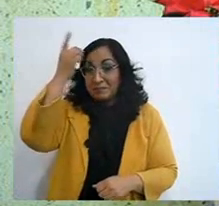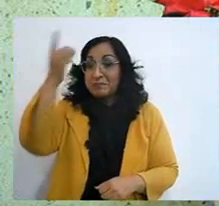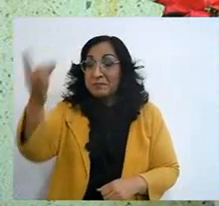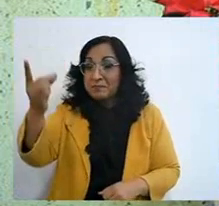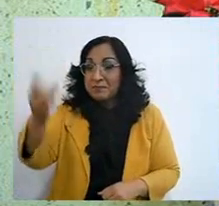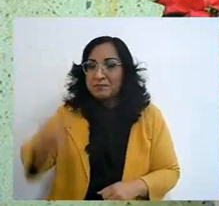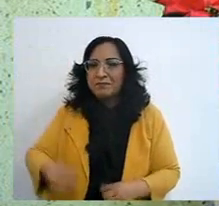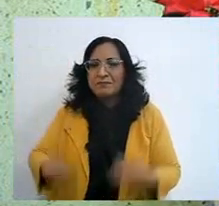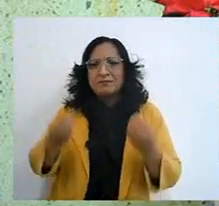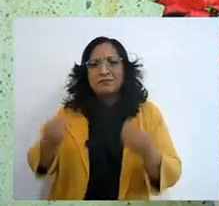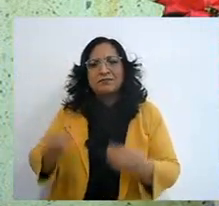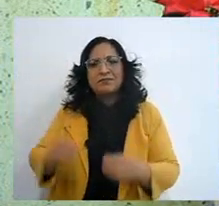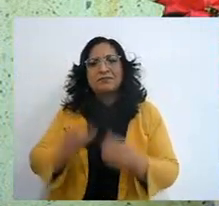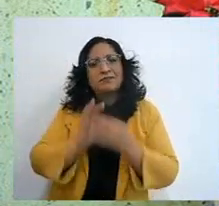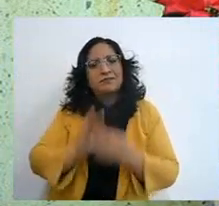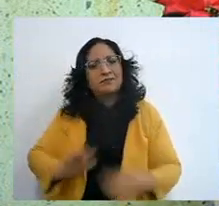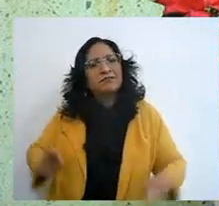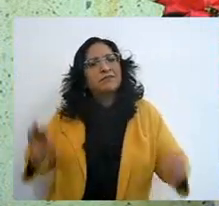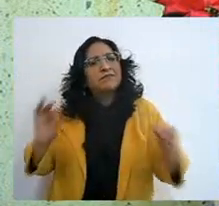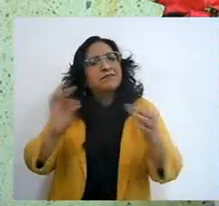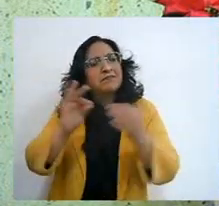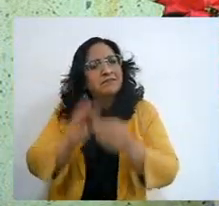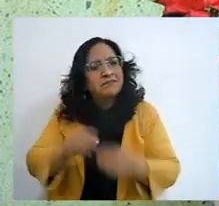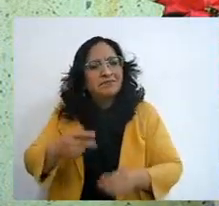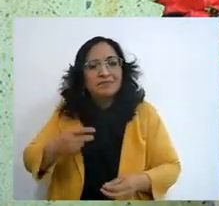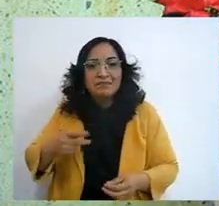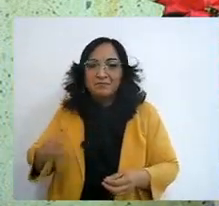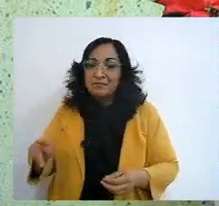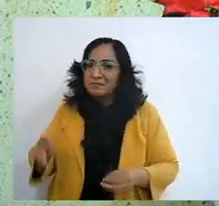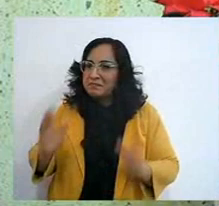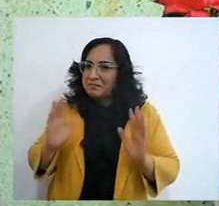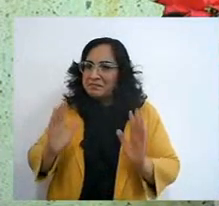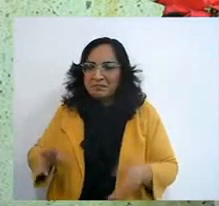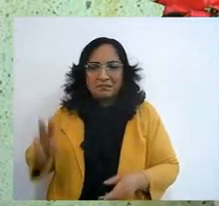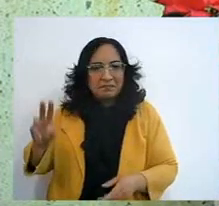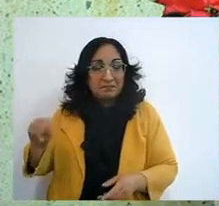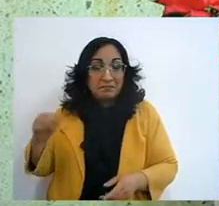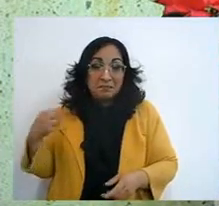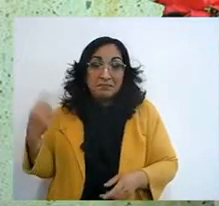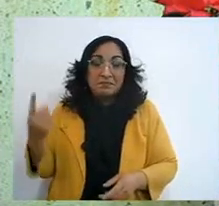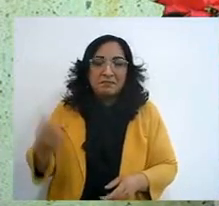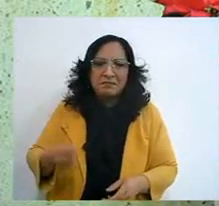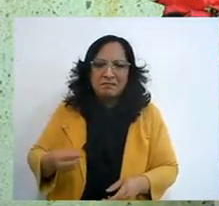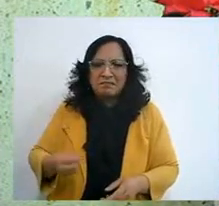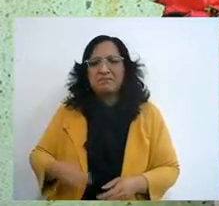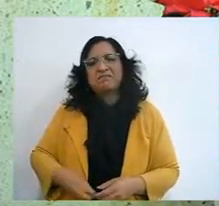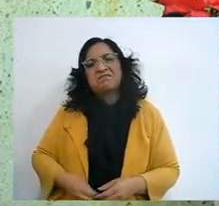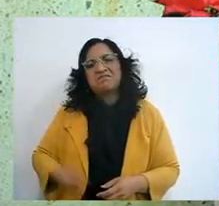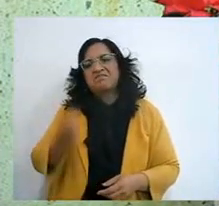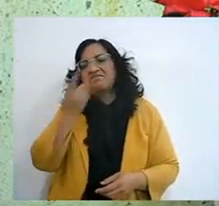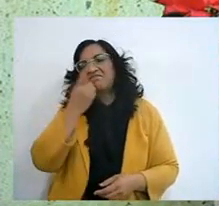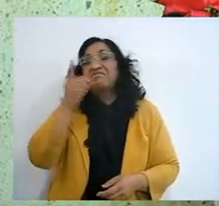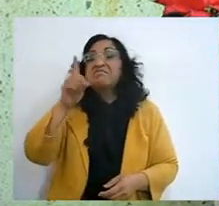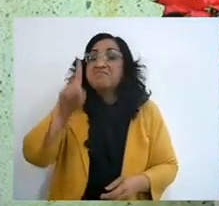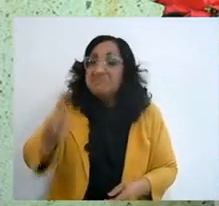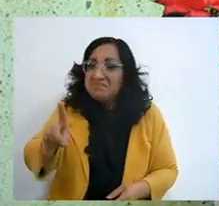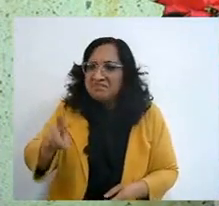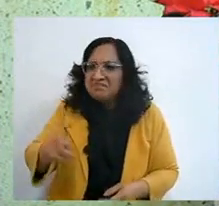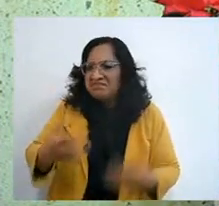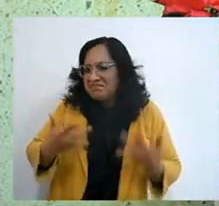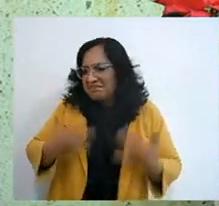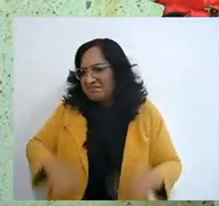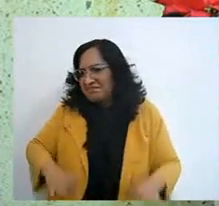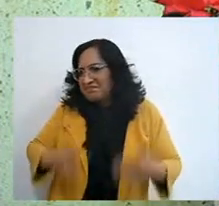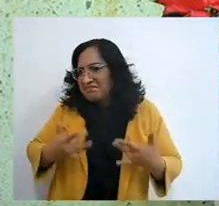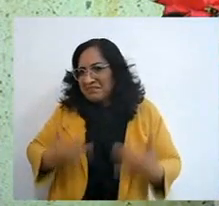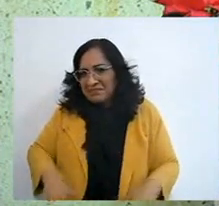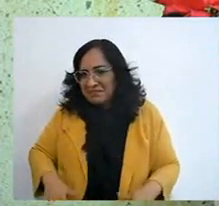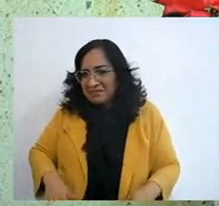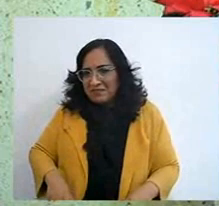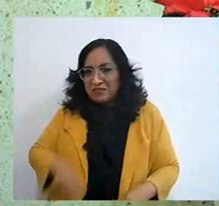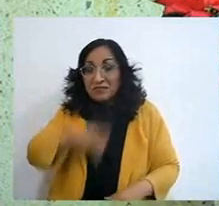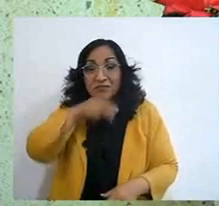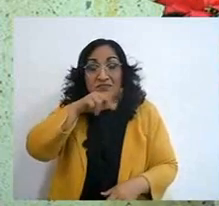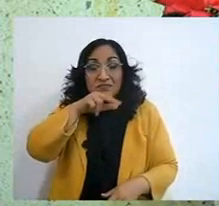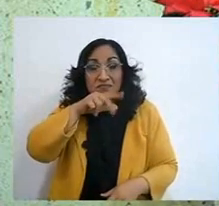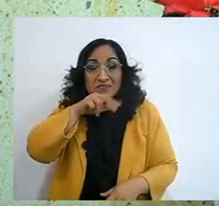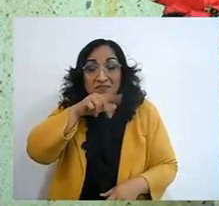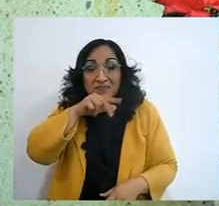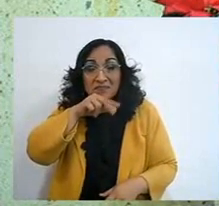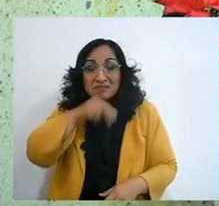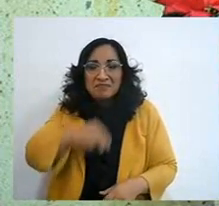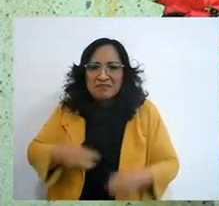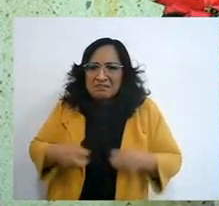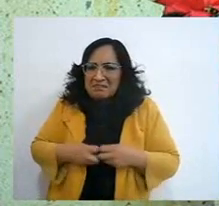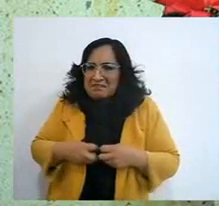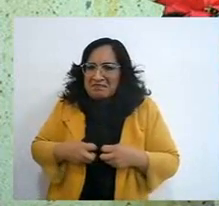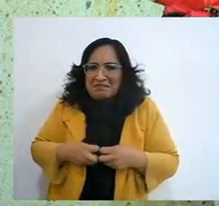but it was no longer that complaint, it was no longer that pain, it was no longer that anguish and despair,